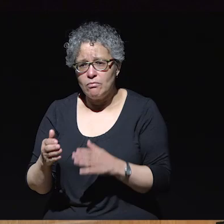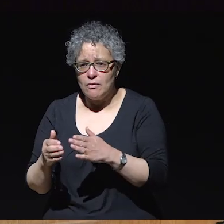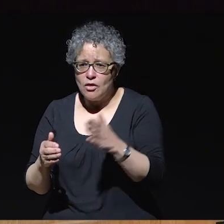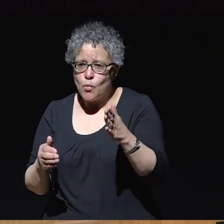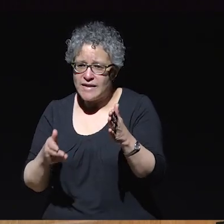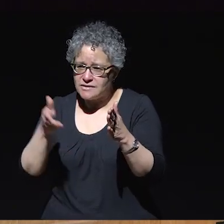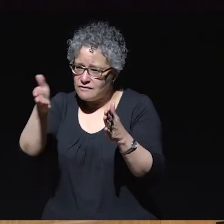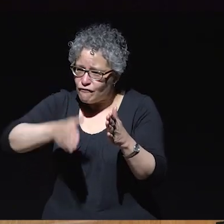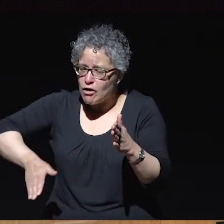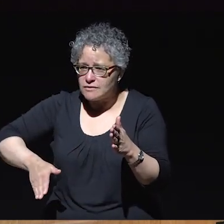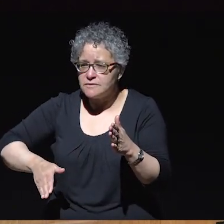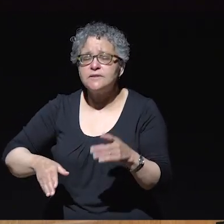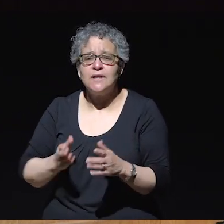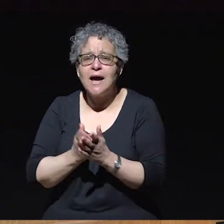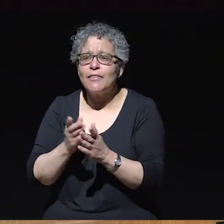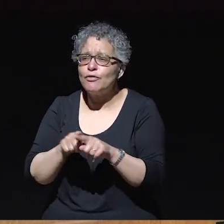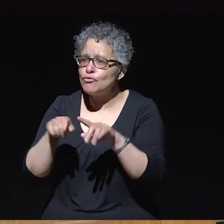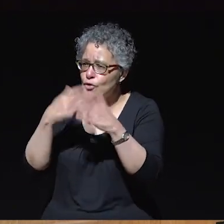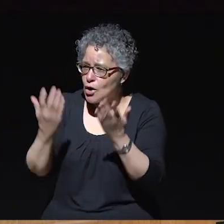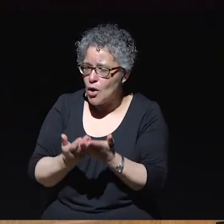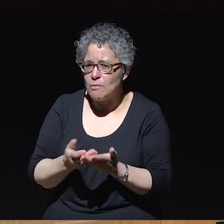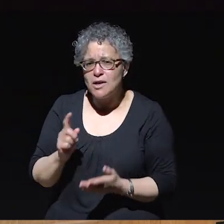So, I think there is something there in this single figure